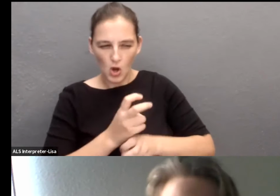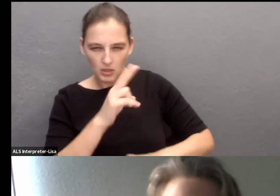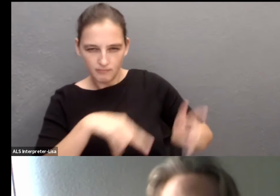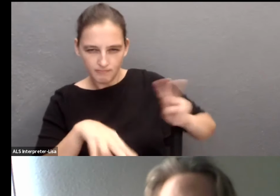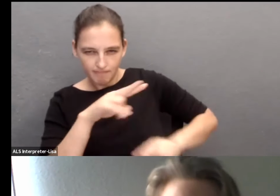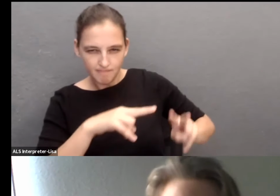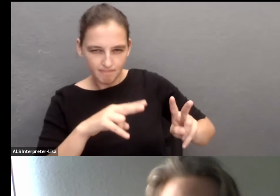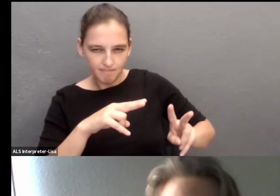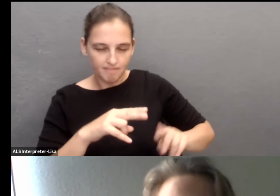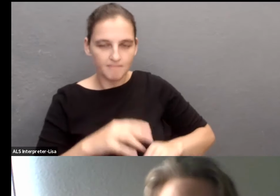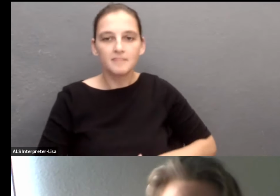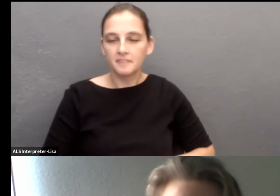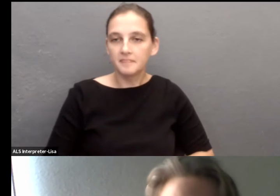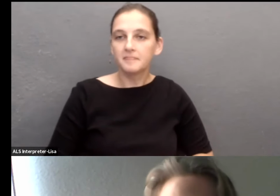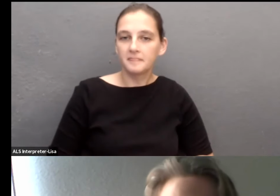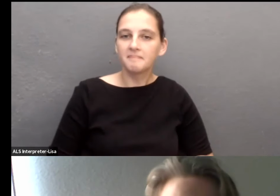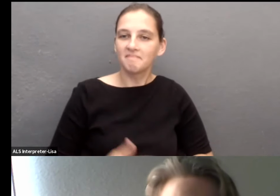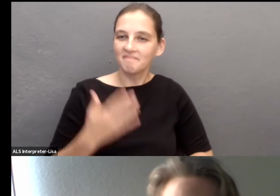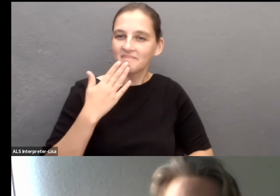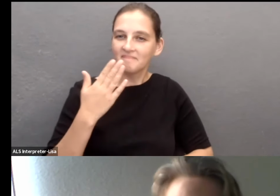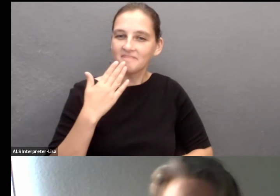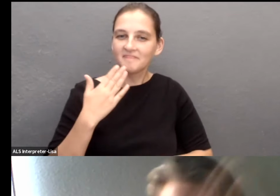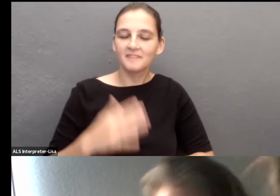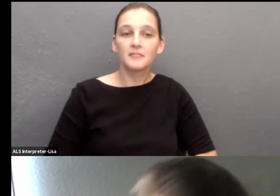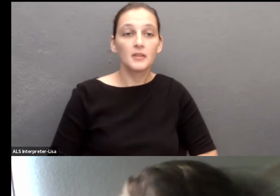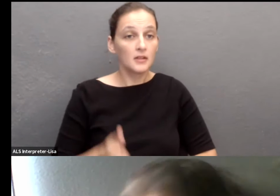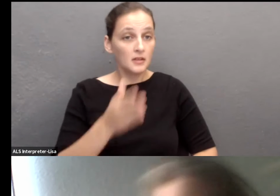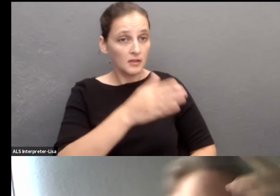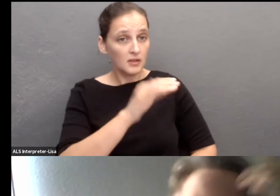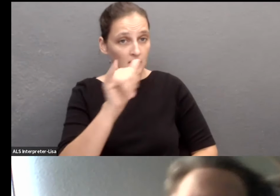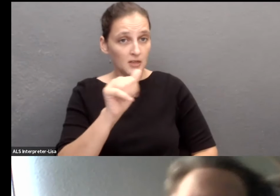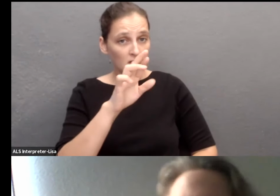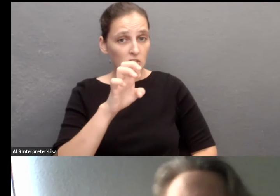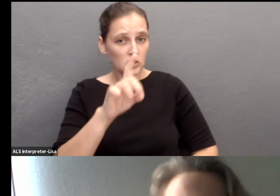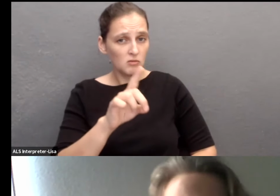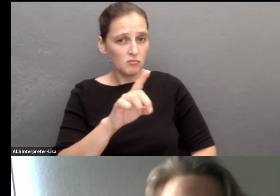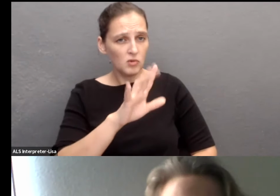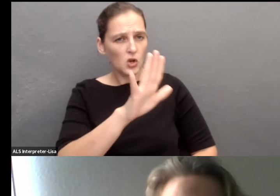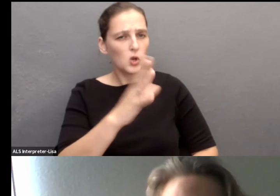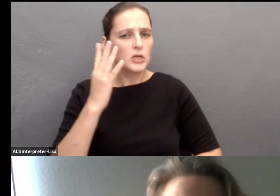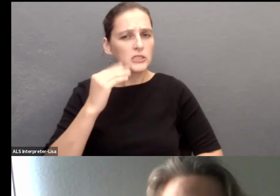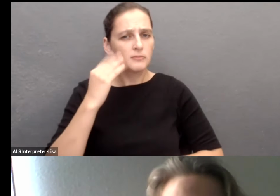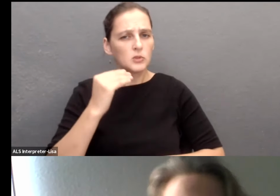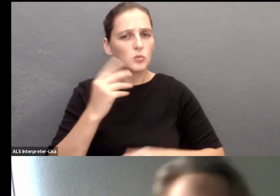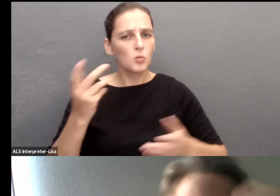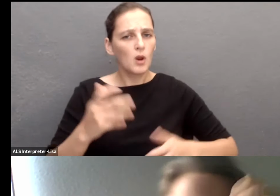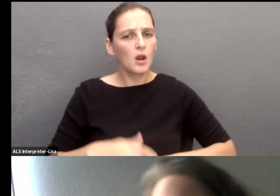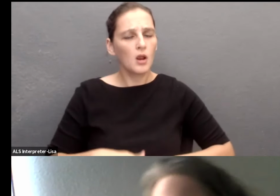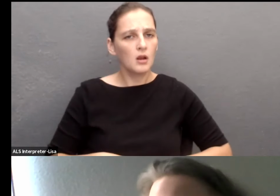Peggy Holtz: Thank you, what about you Jared? What was your whole experience like of, you